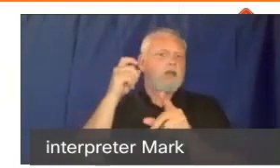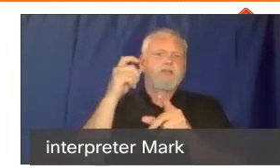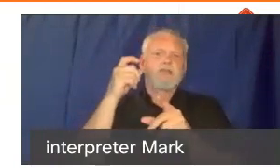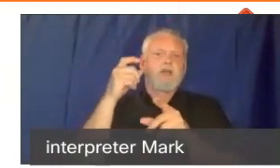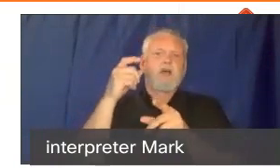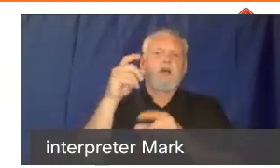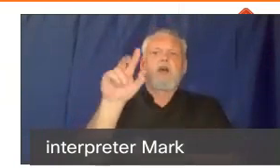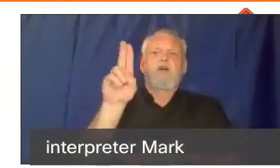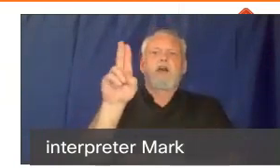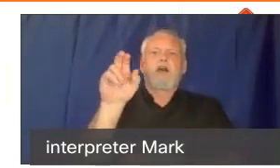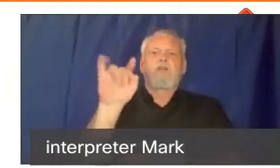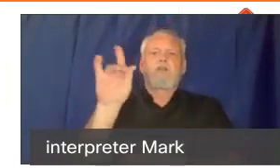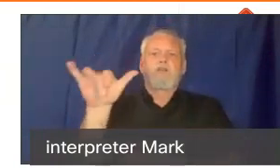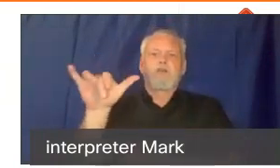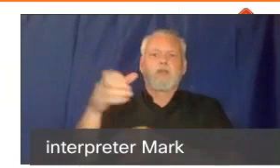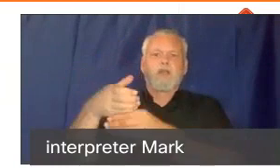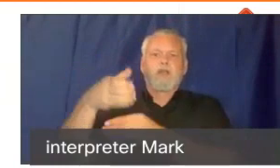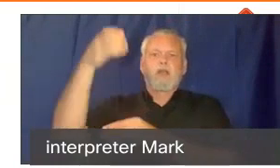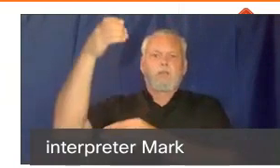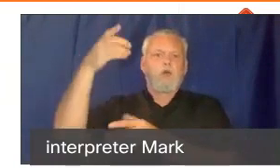Uh, where we have to reduce the, the section briefly.